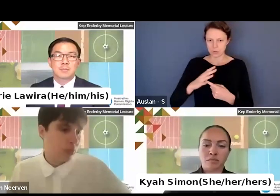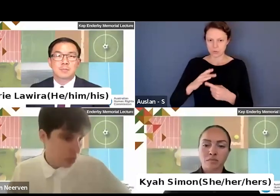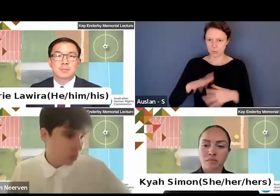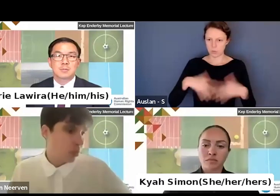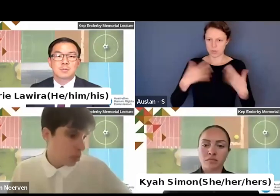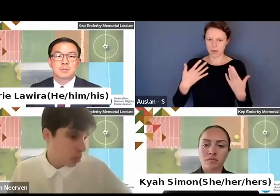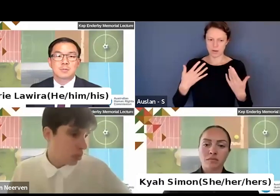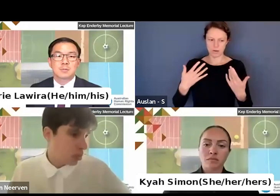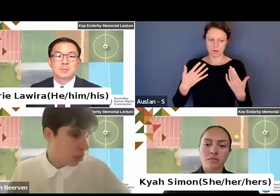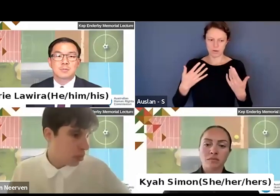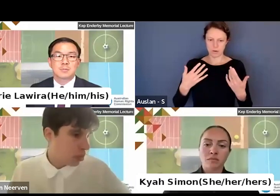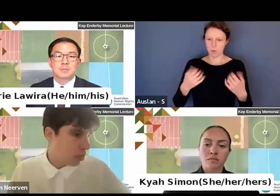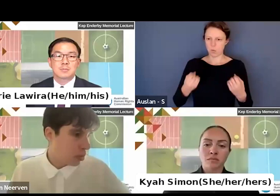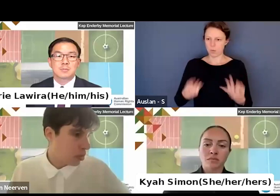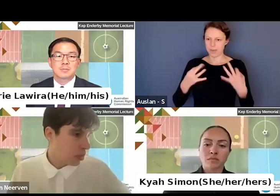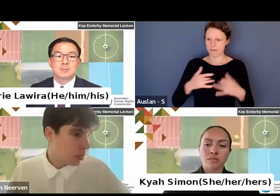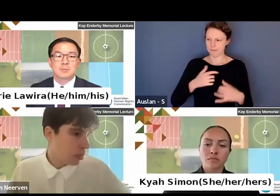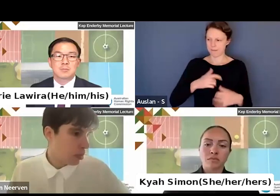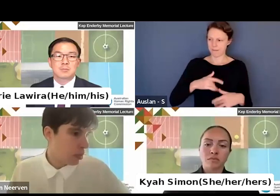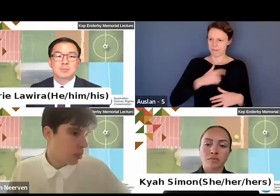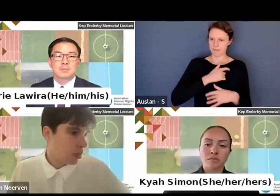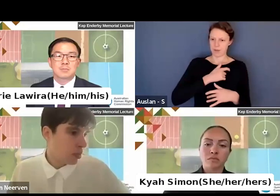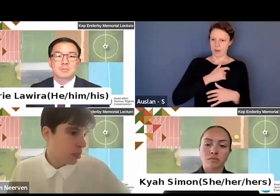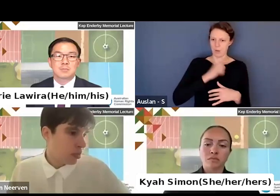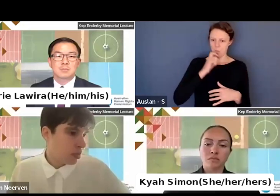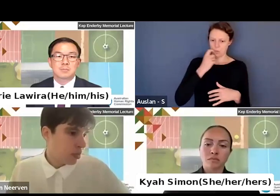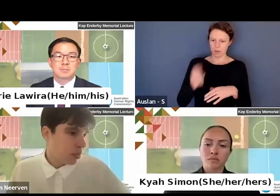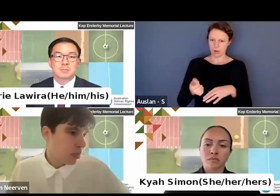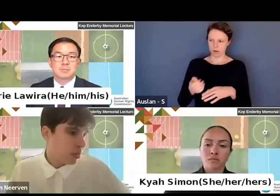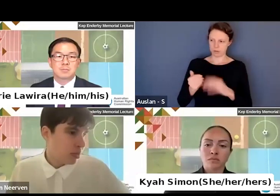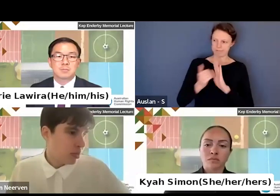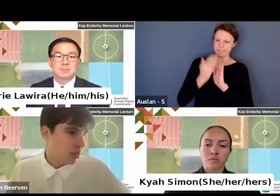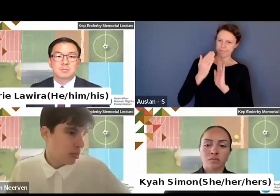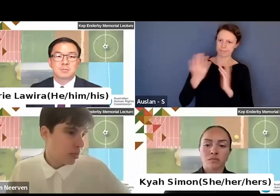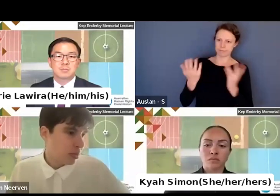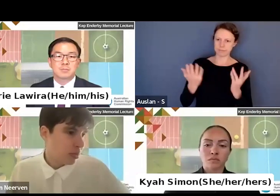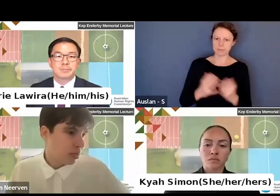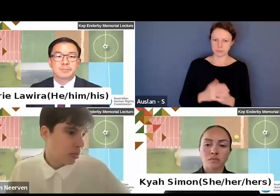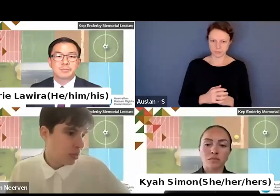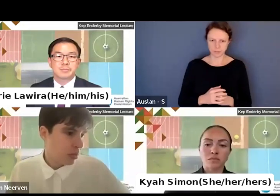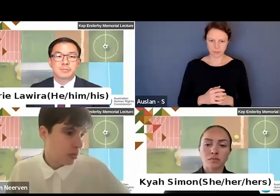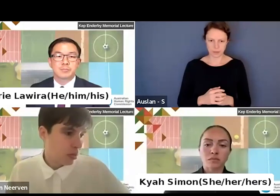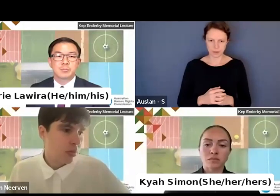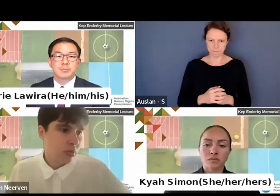We need whistleblower protections and implementation of some of the policies. There may be really good surface level policies